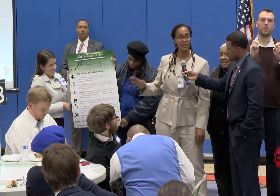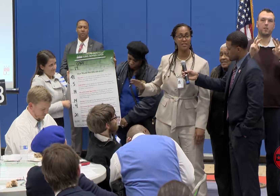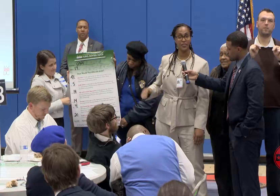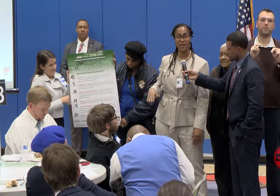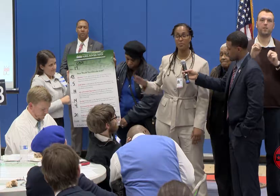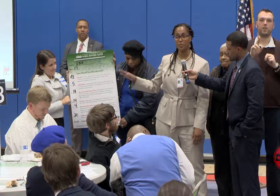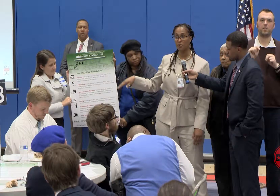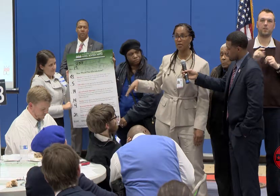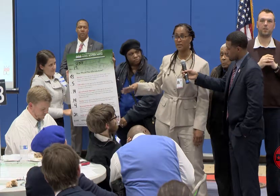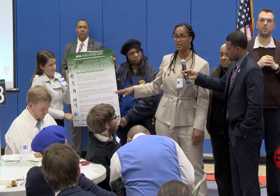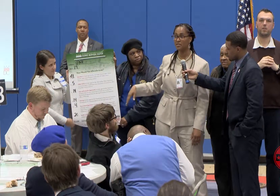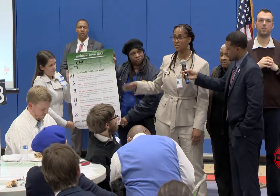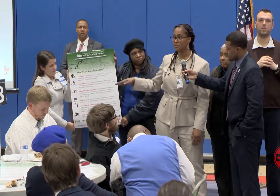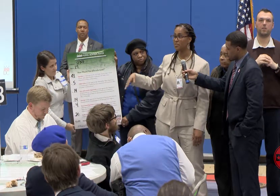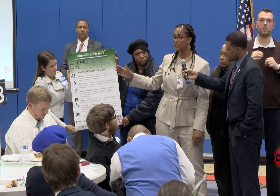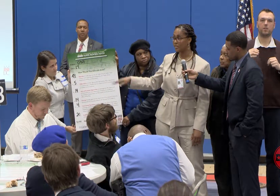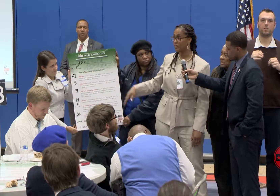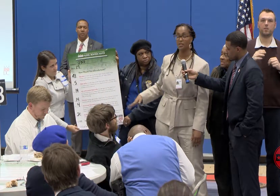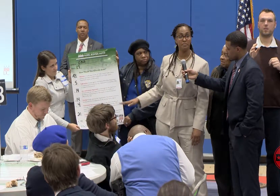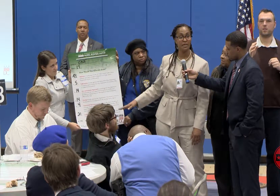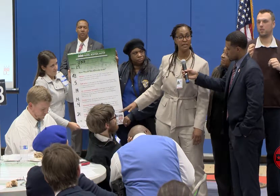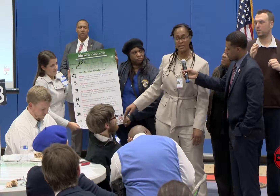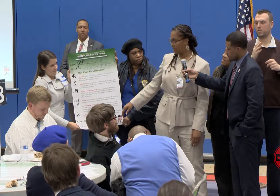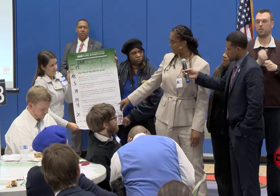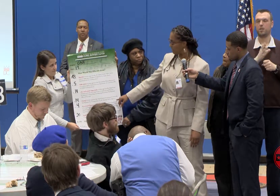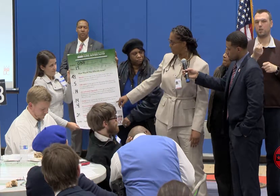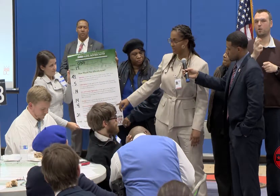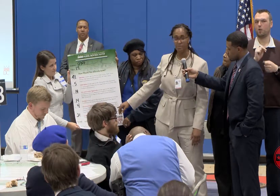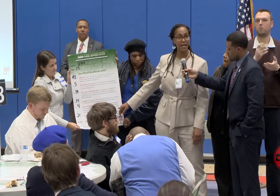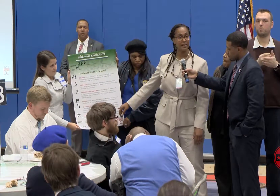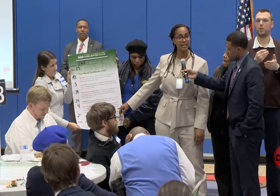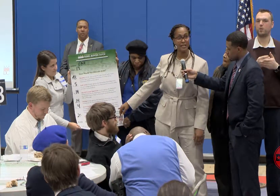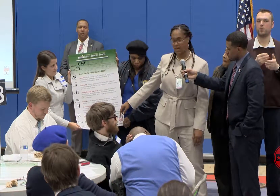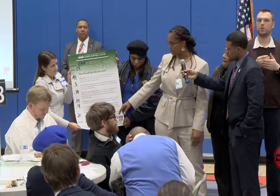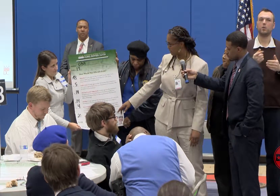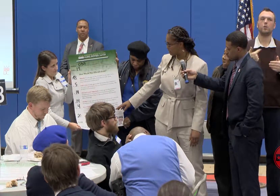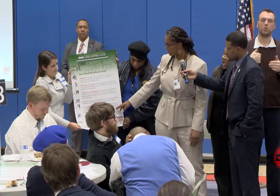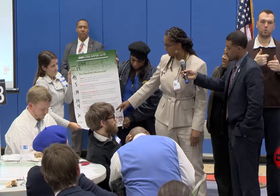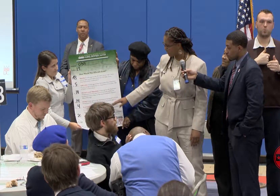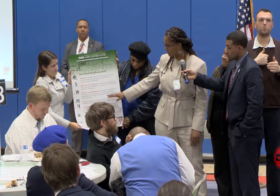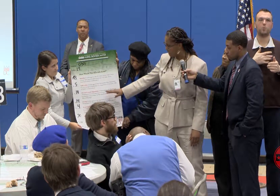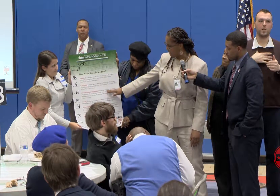THEY NEED TO FIGURE OUT WHAT PROGRAM THEY NEED TO DO TO GET THEIR OWN MONEY. WE LIKE LEAN OPERATIONS THERE